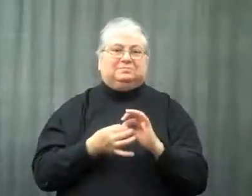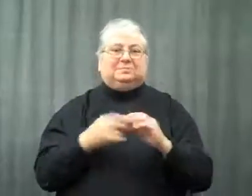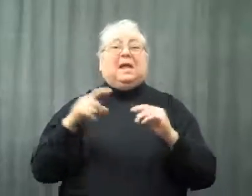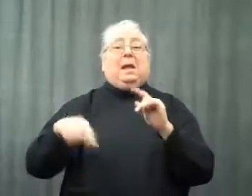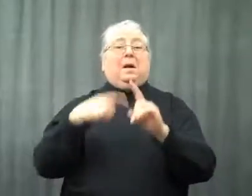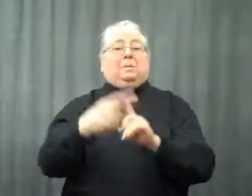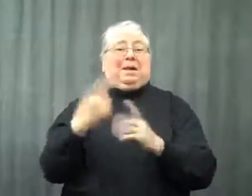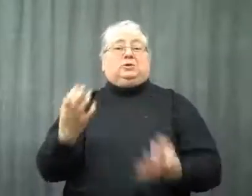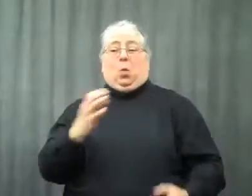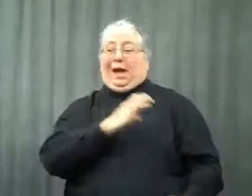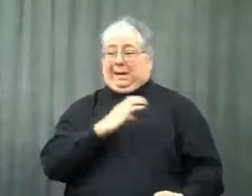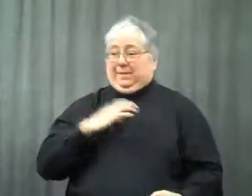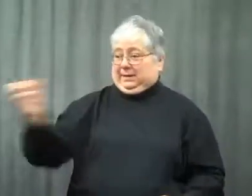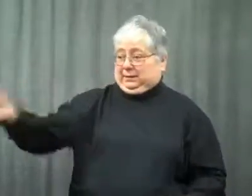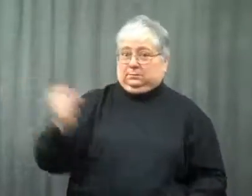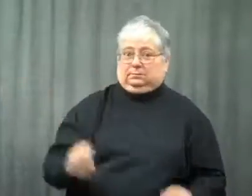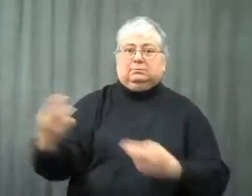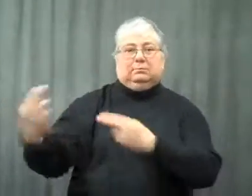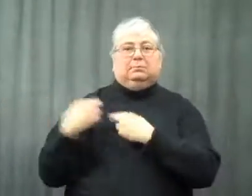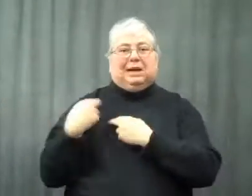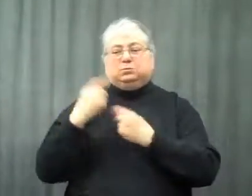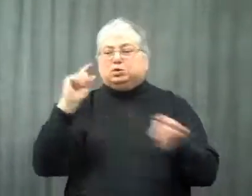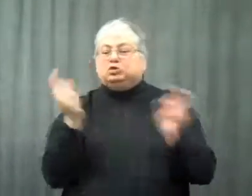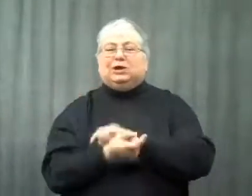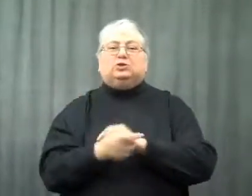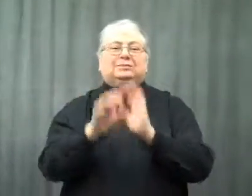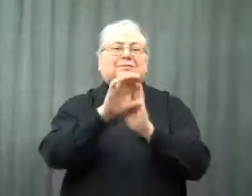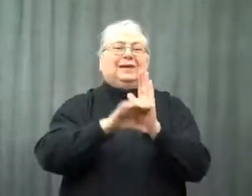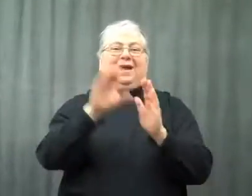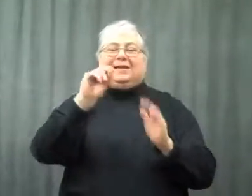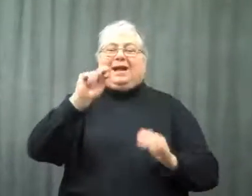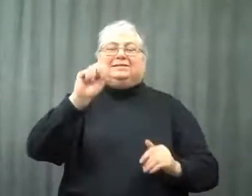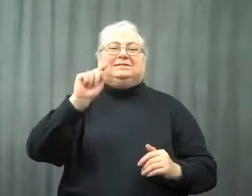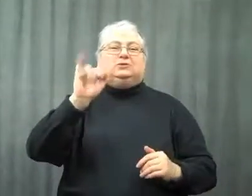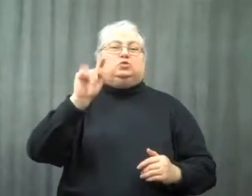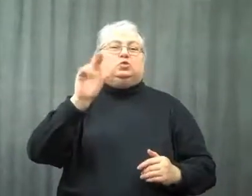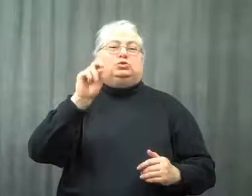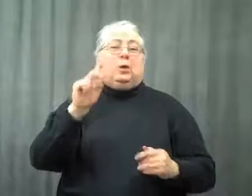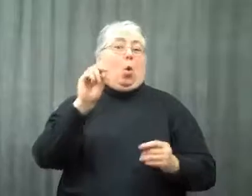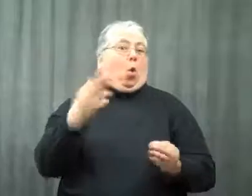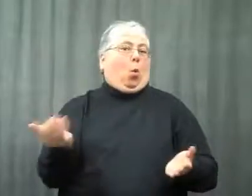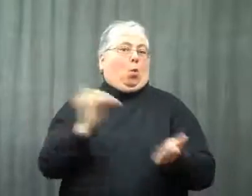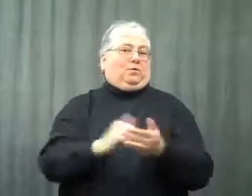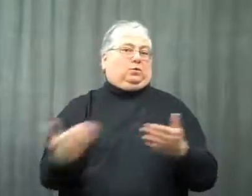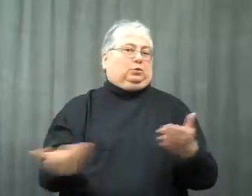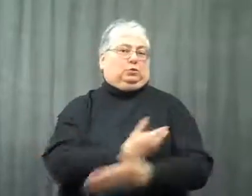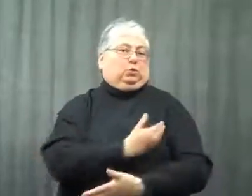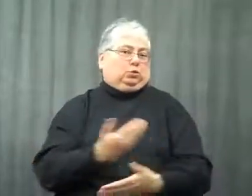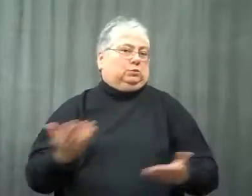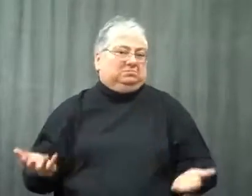They also wanted a committee to change or rewrite the Constitution.